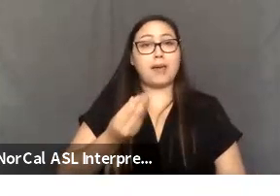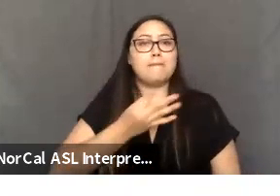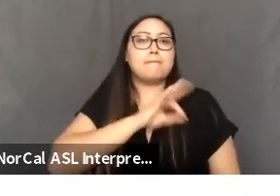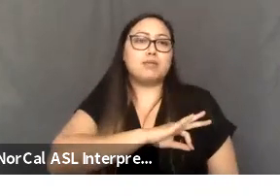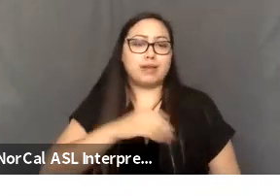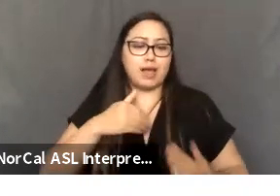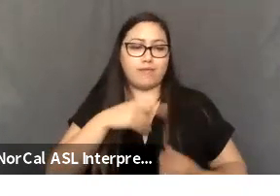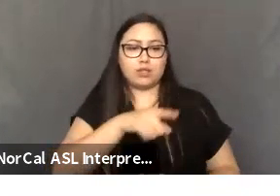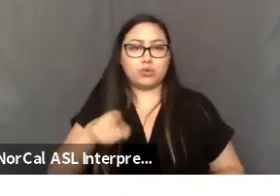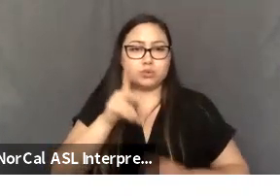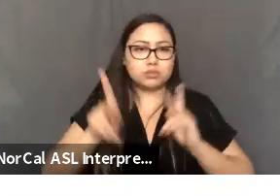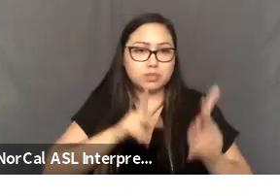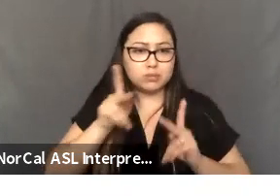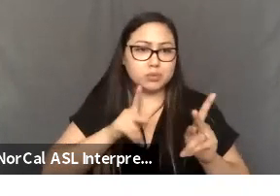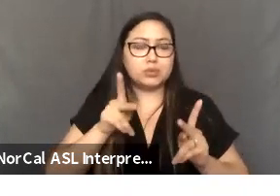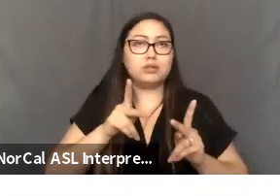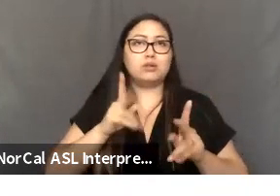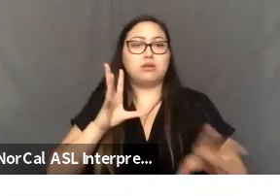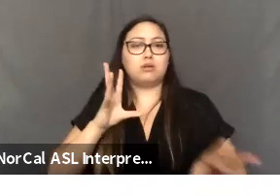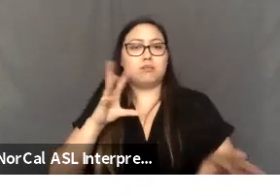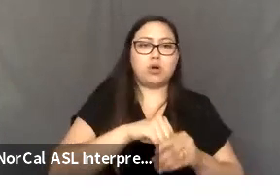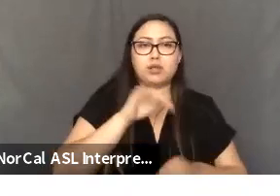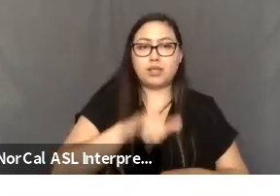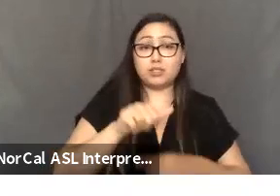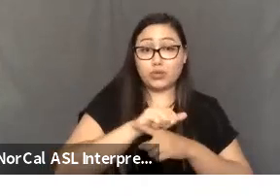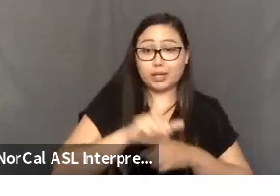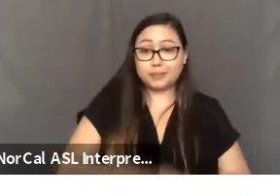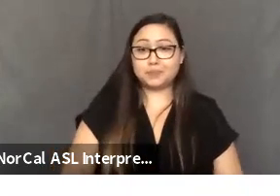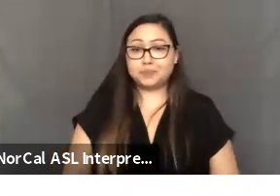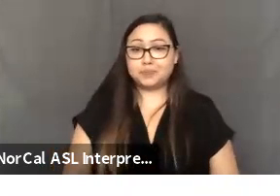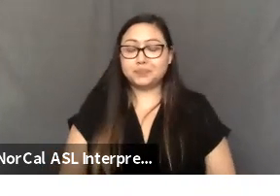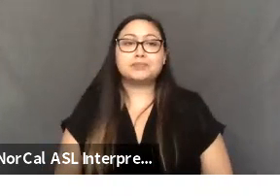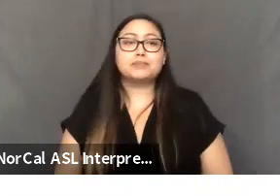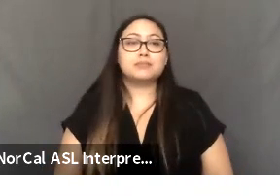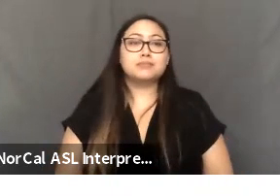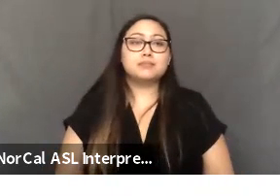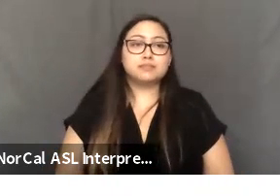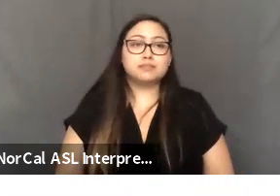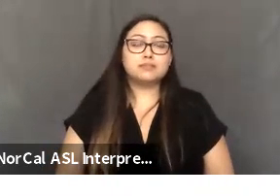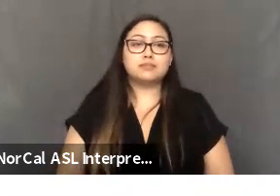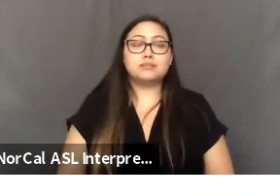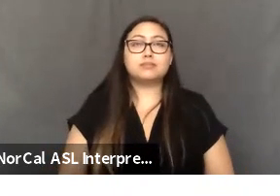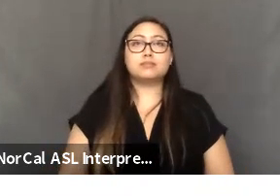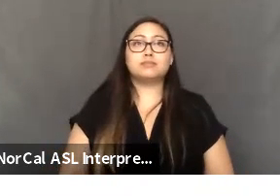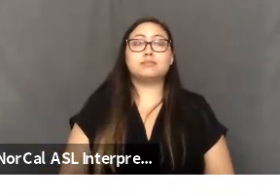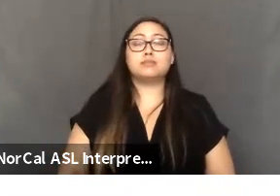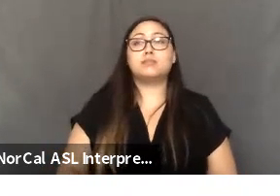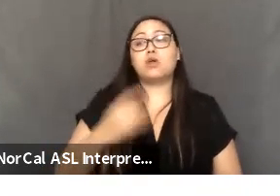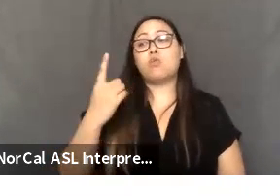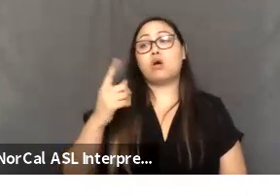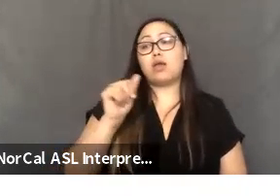and organizations a part of those trainings. As one ADA coordinator described, it's not just now